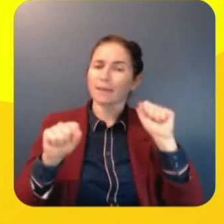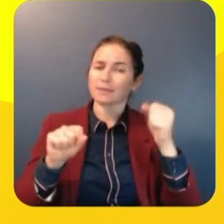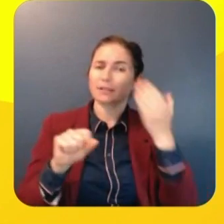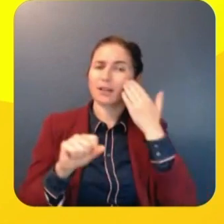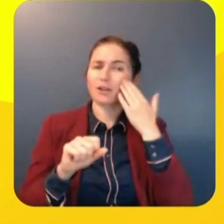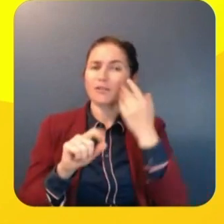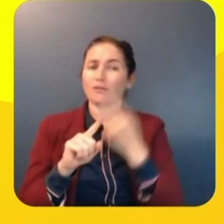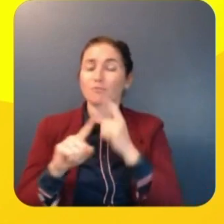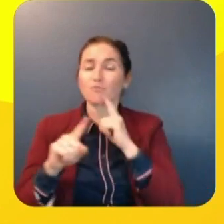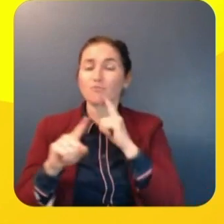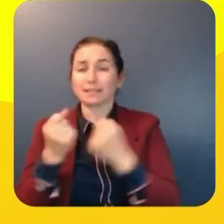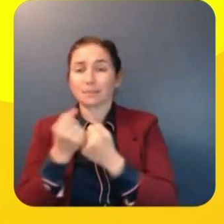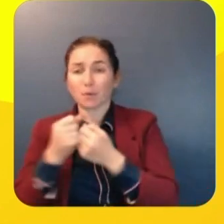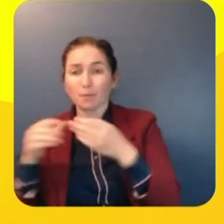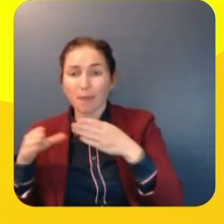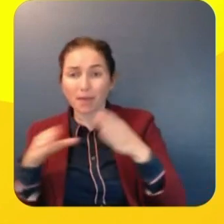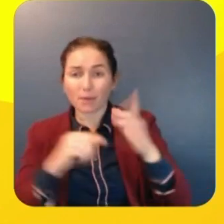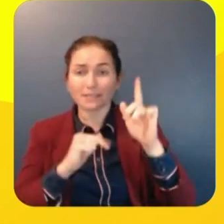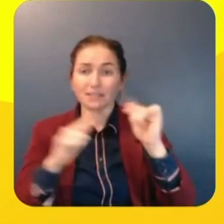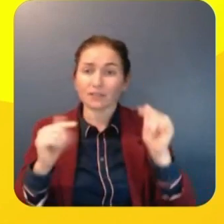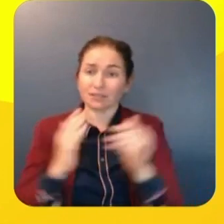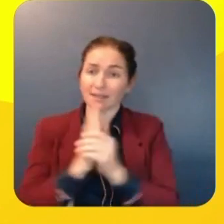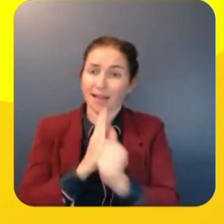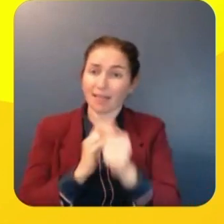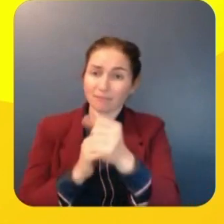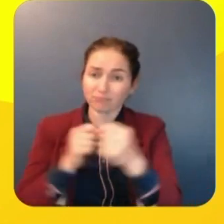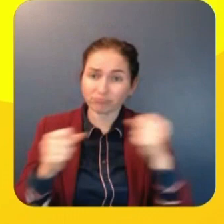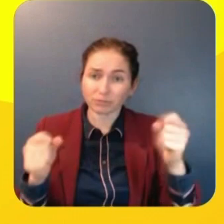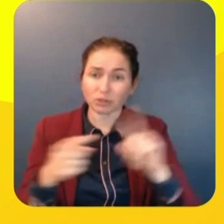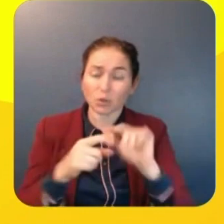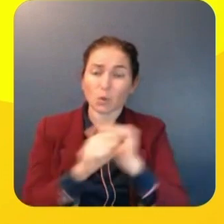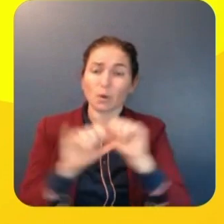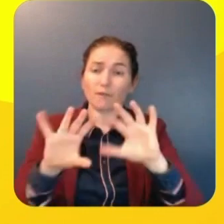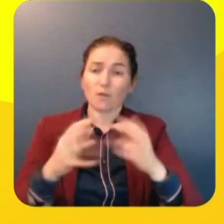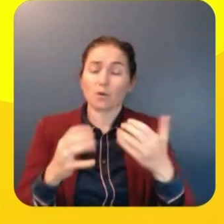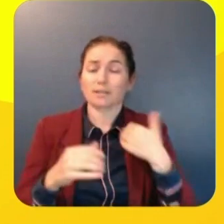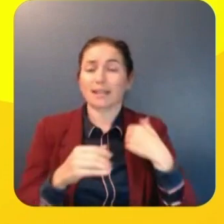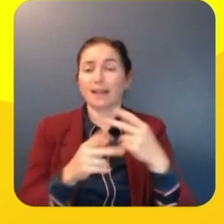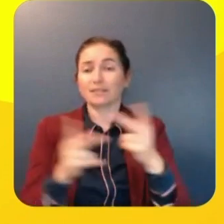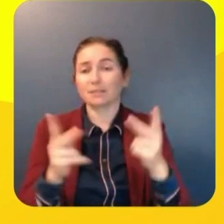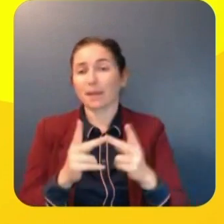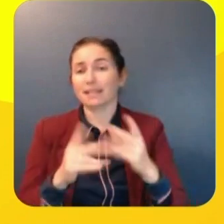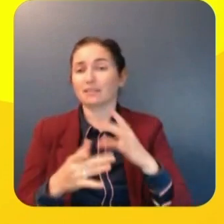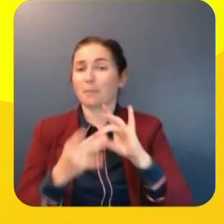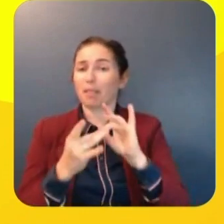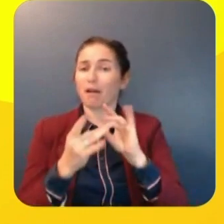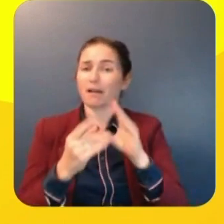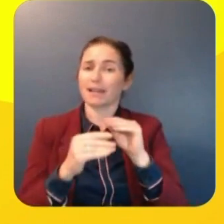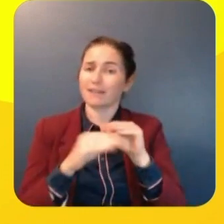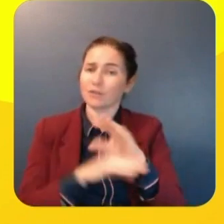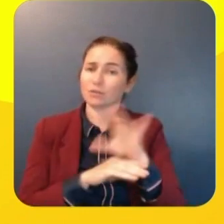diverse talent into the workforce, creating spaces of belonging and influence, and expanding into product equity, inclusion and impact.